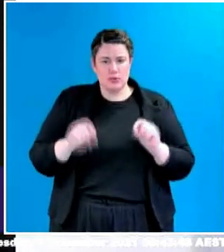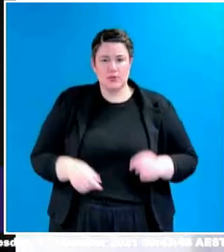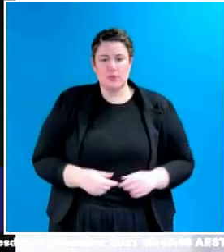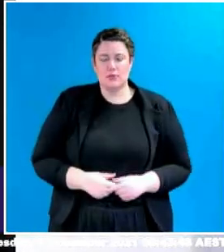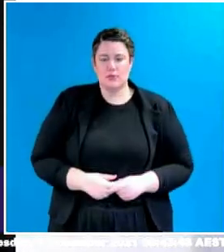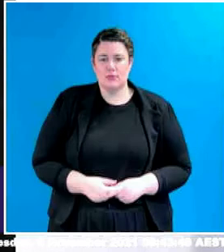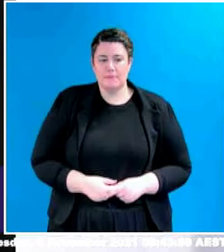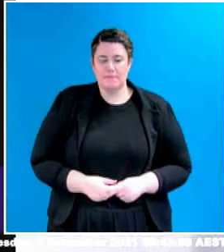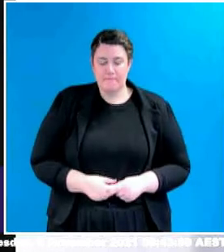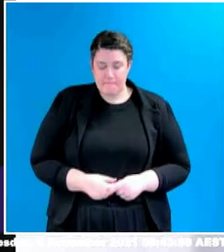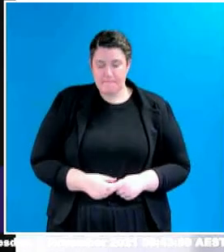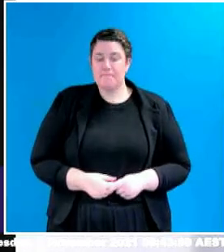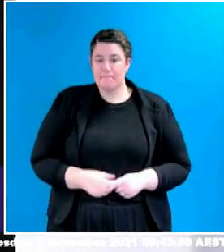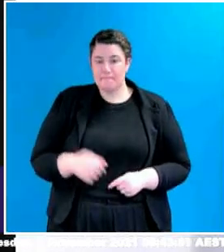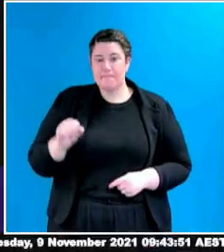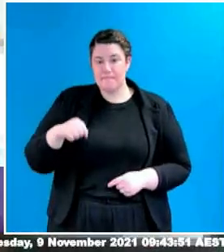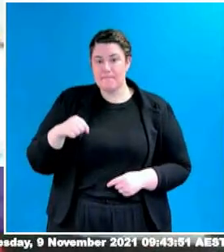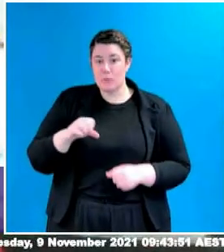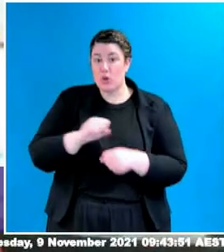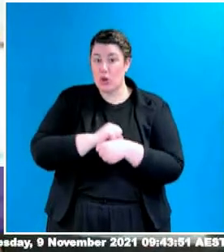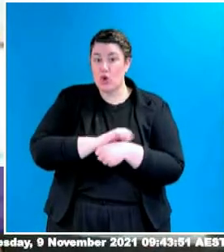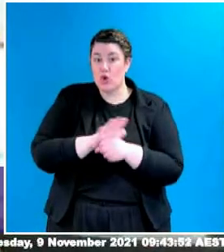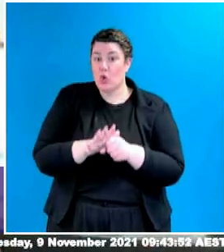That's correct, and COVID has brought that into stark relief.